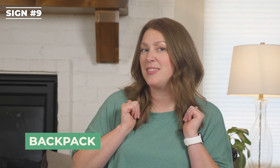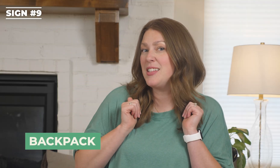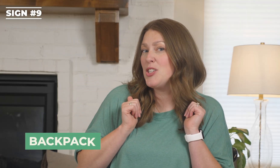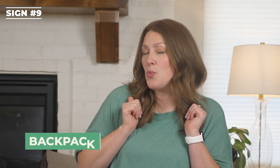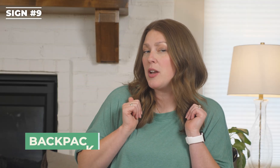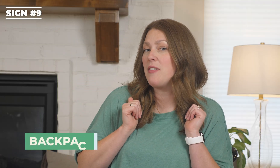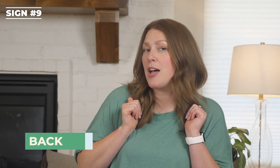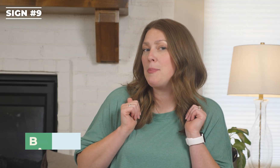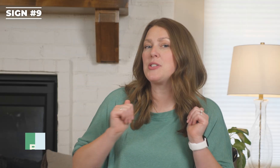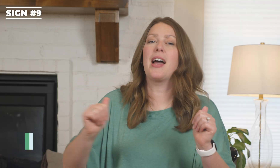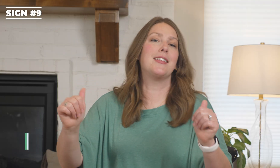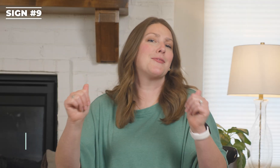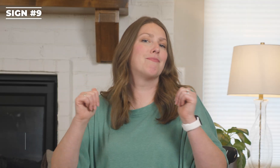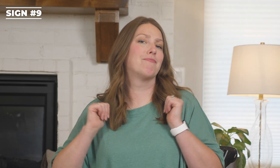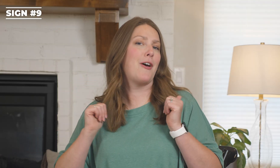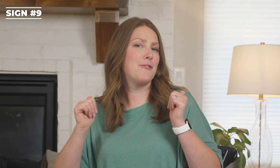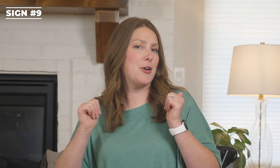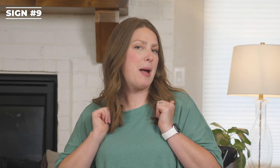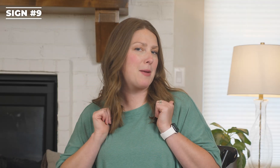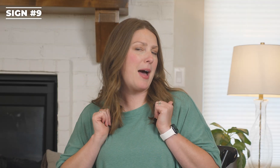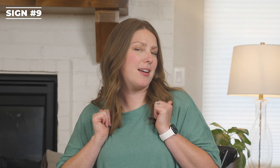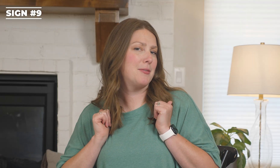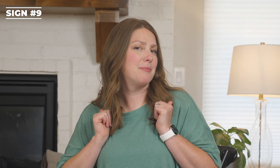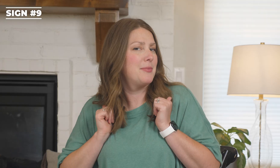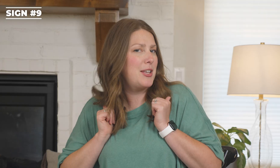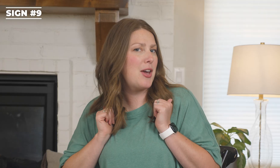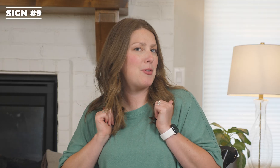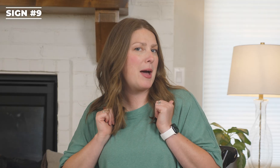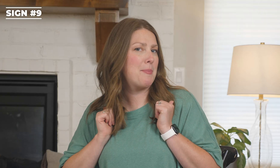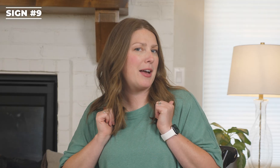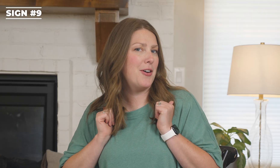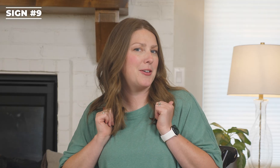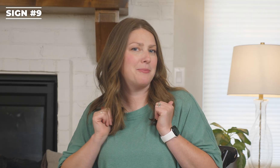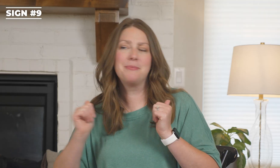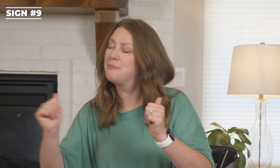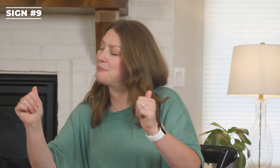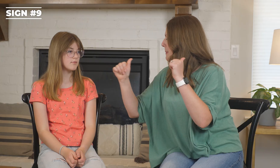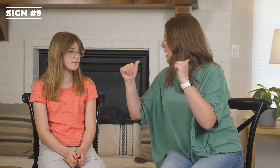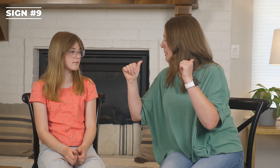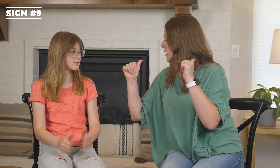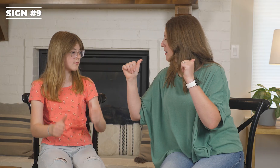This is one of a couple signs for backpack. Like you have the backpack on. Backpack.